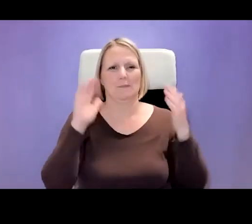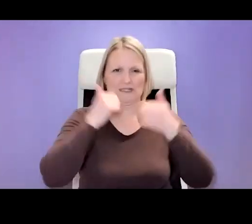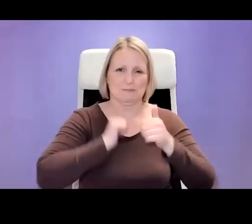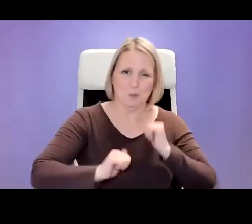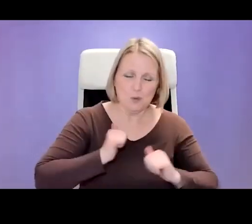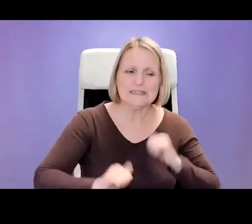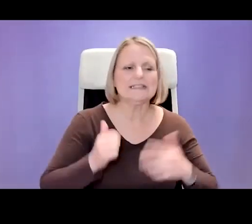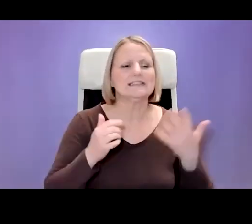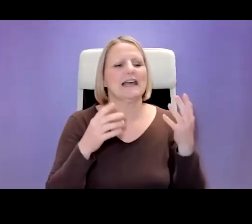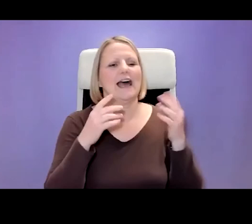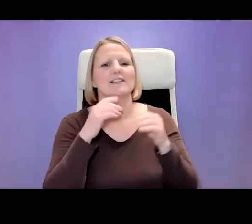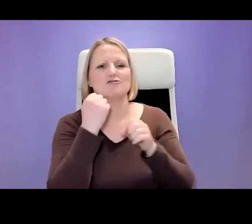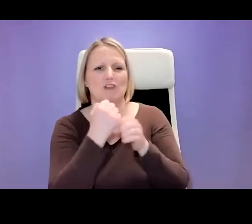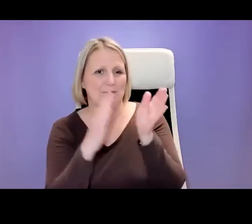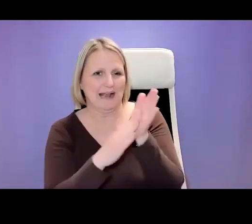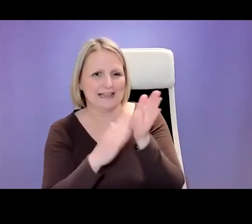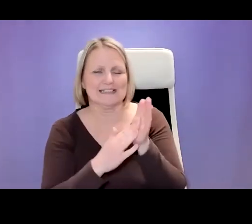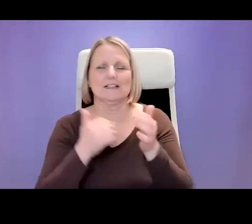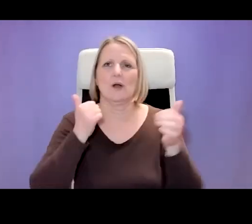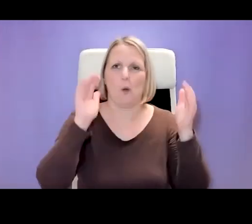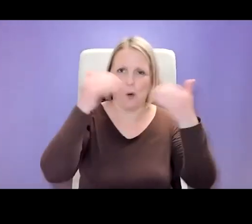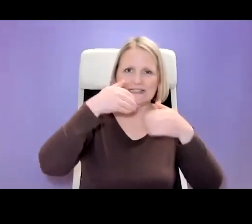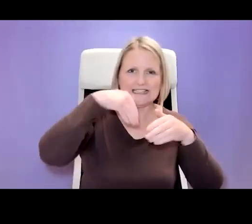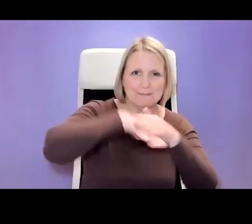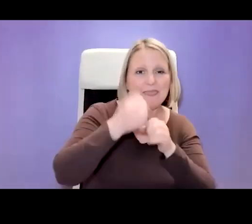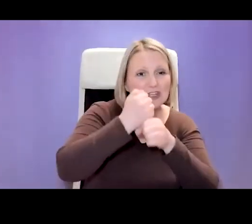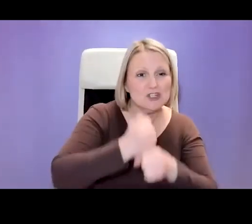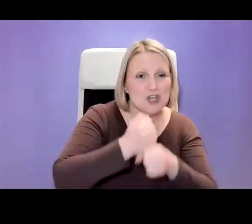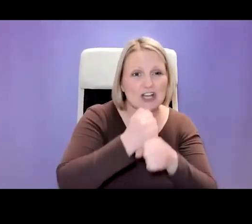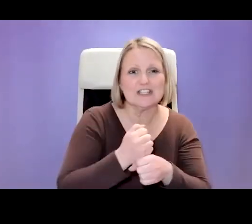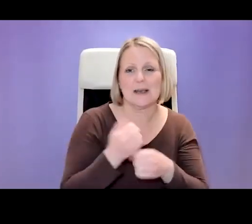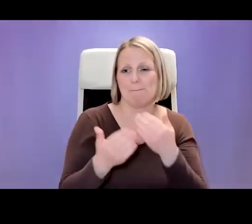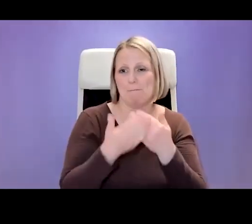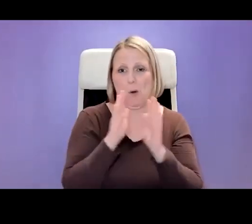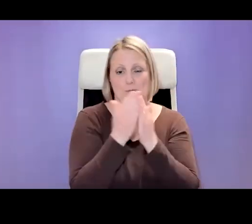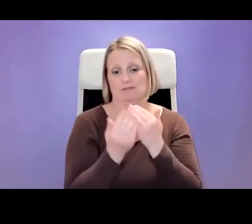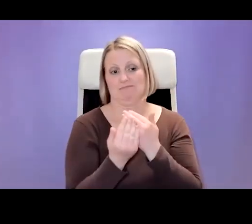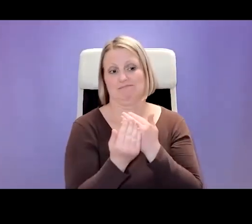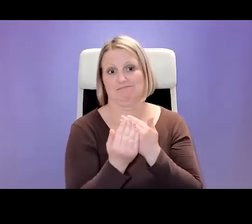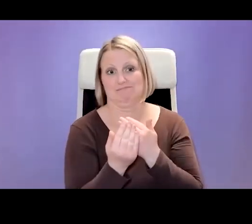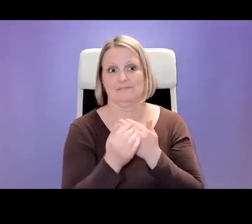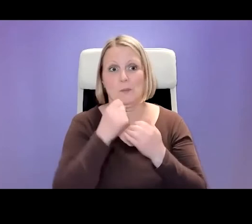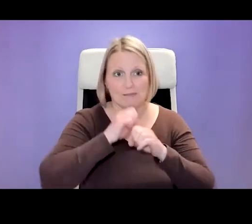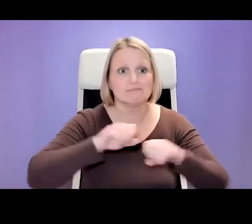There's a lot of books coming up, I know. It just means that there is this, this is an emerging field and it's,